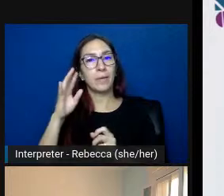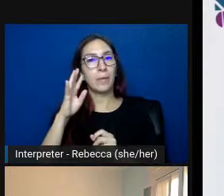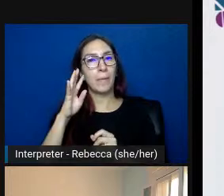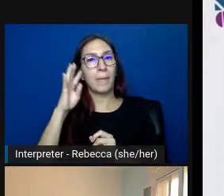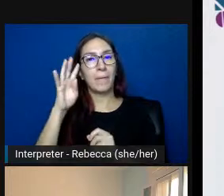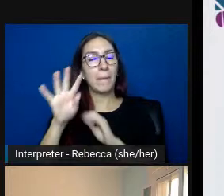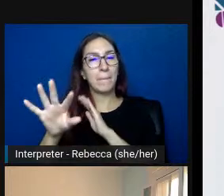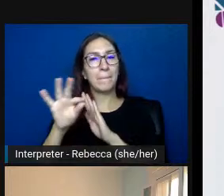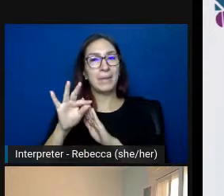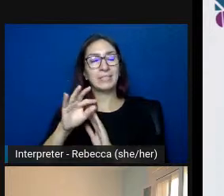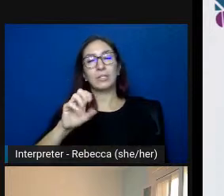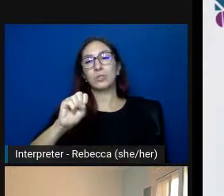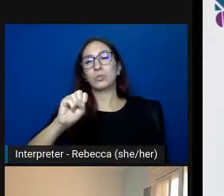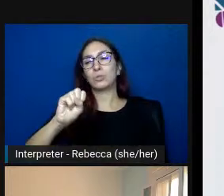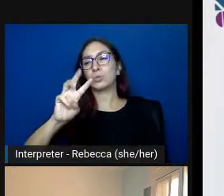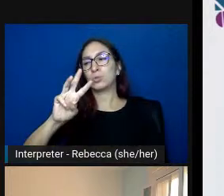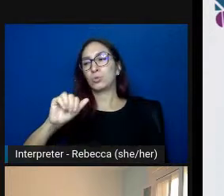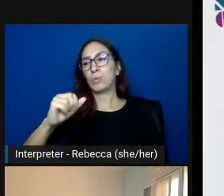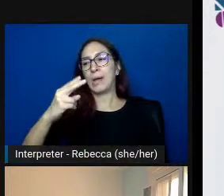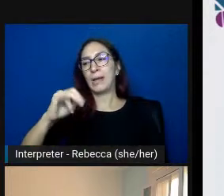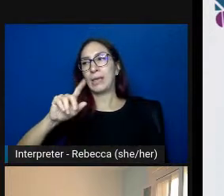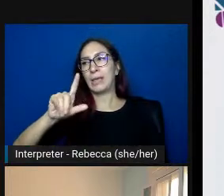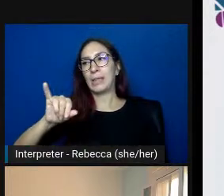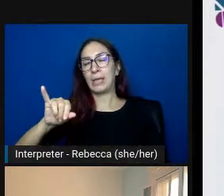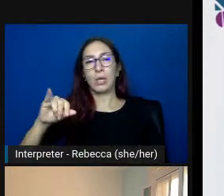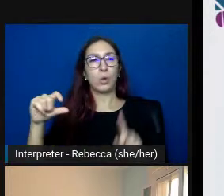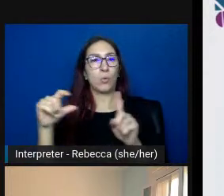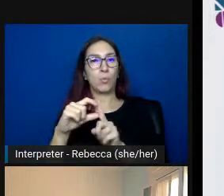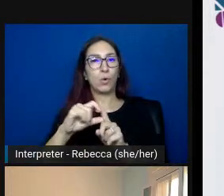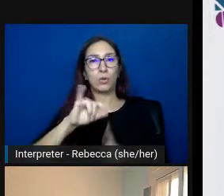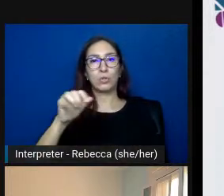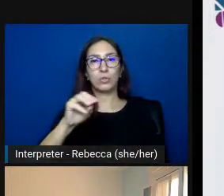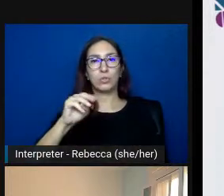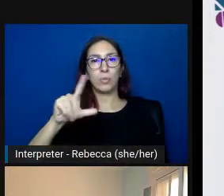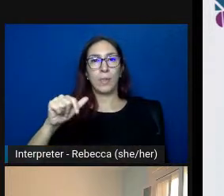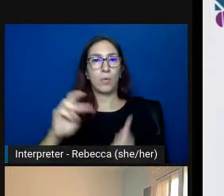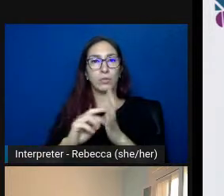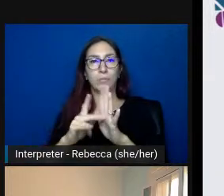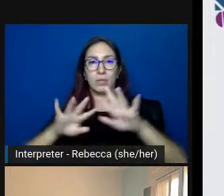move was well and they got a name which is a Swahili word,